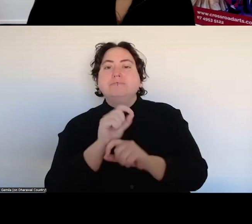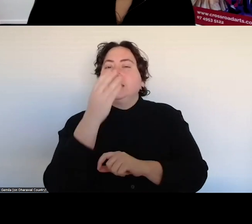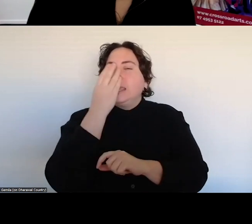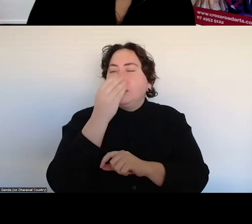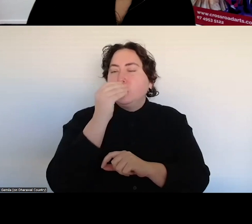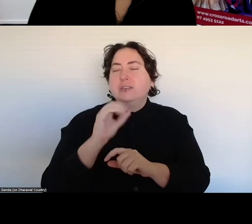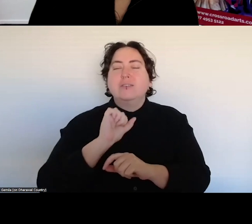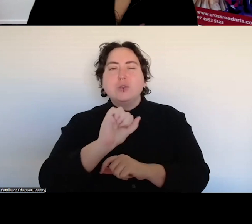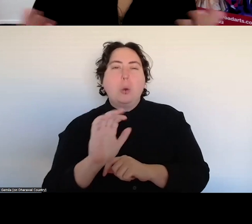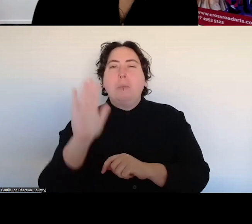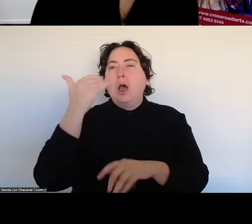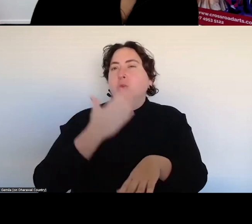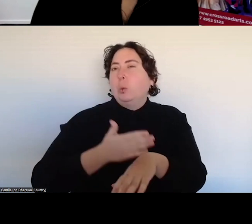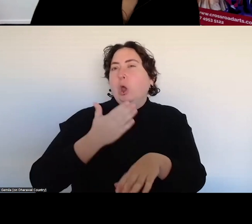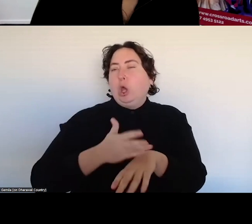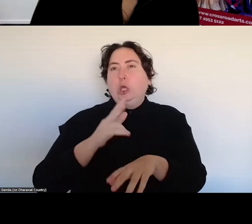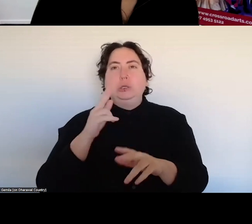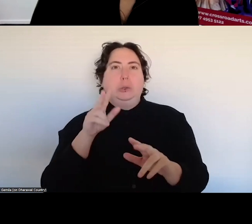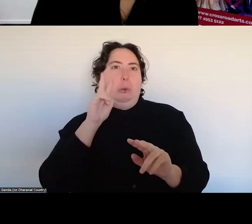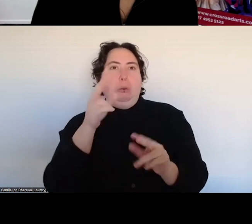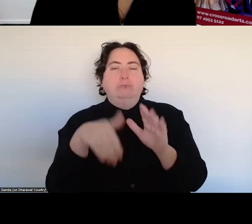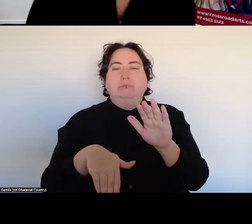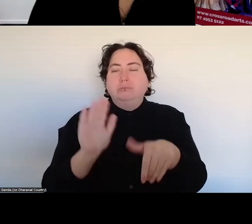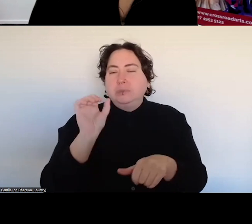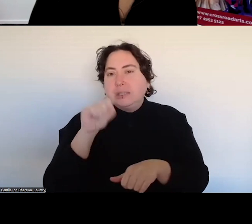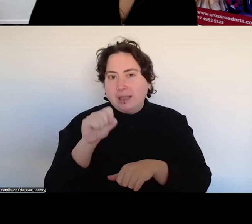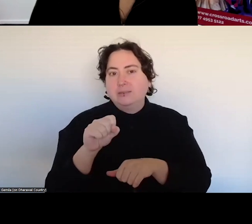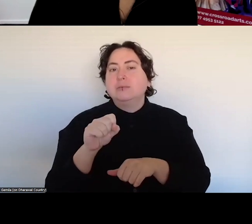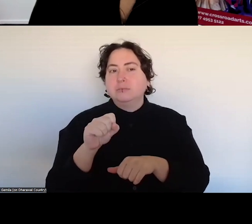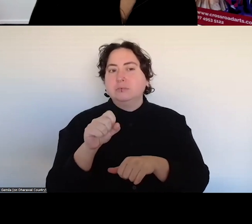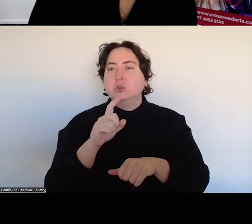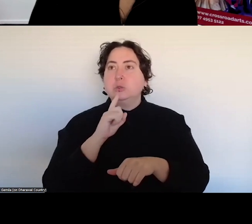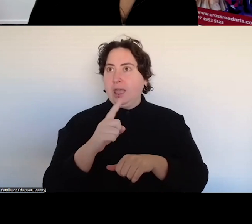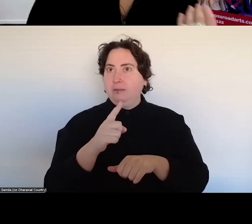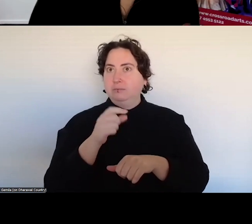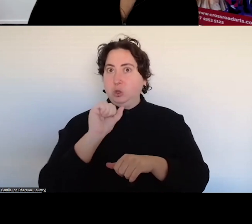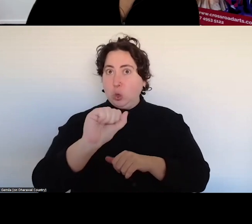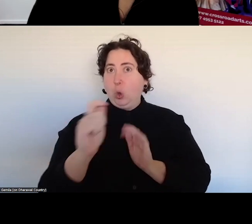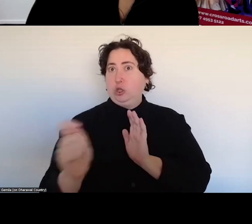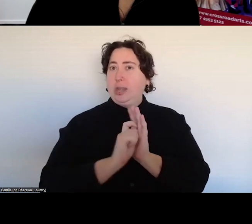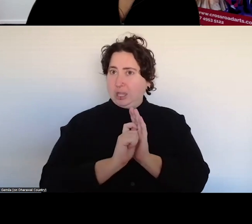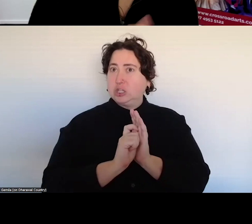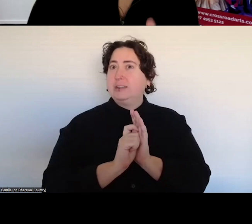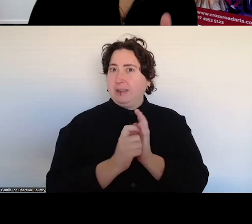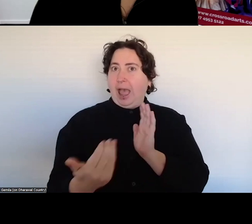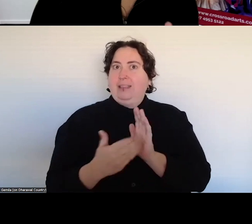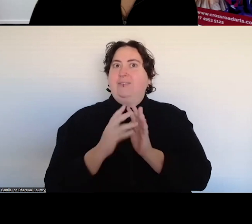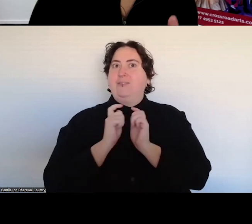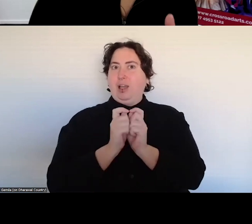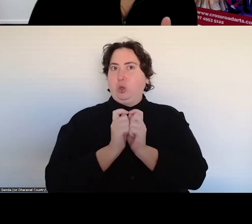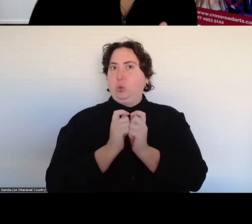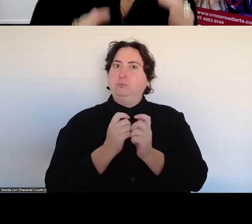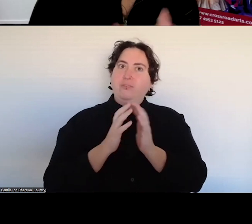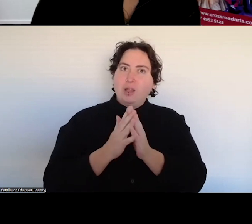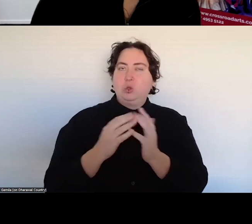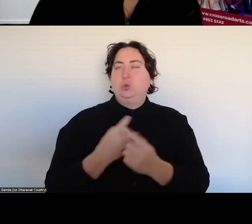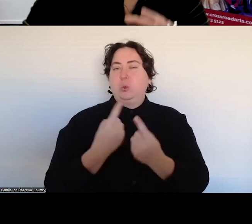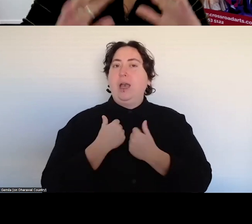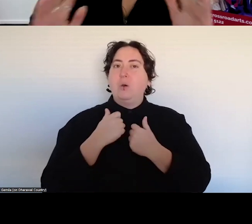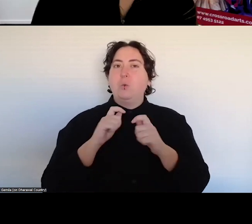work. To communicate the value of where that money is going. It is a really dedicated activity for